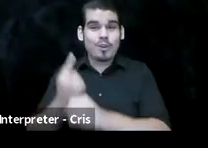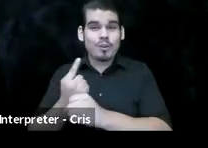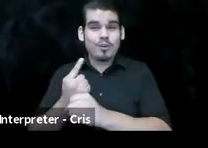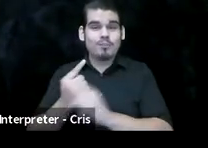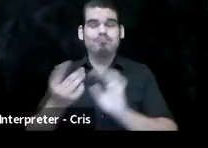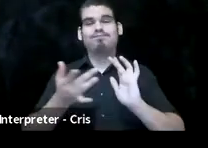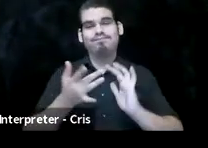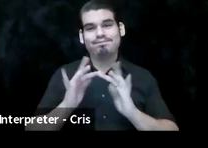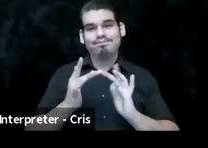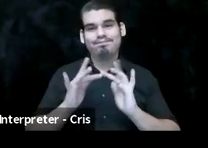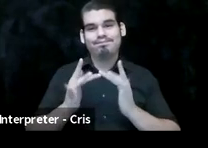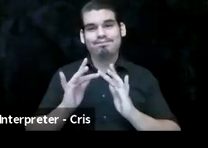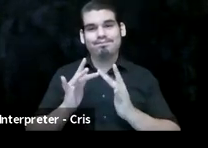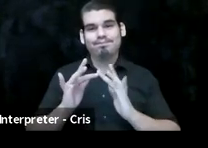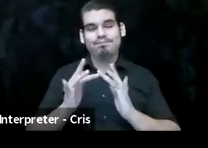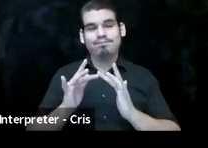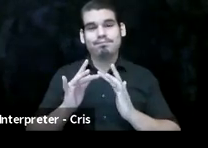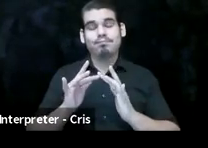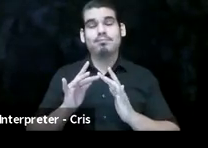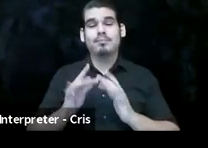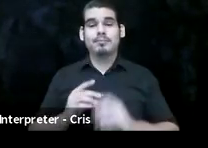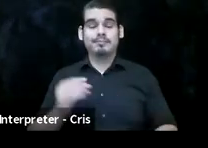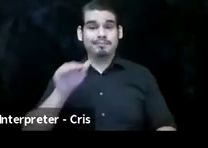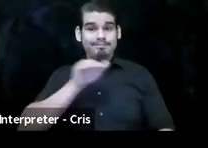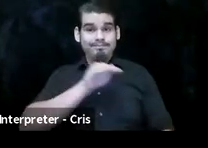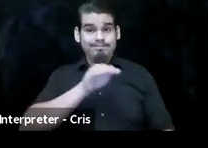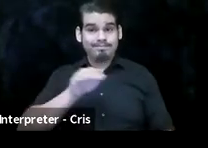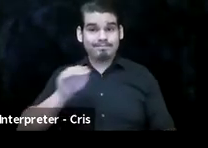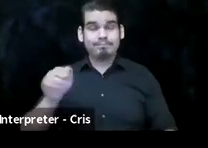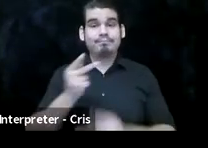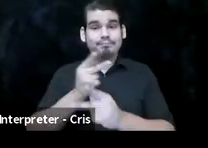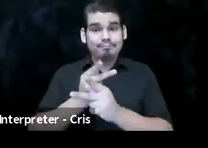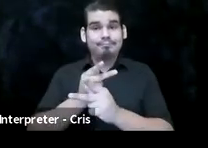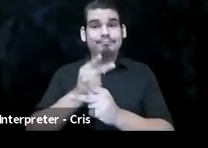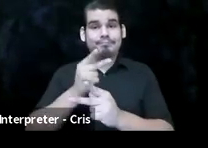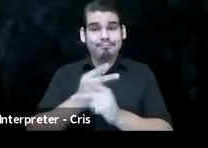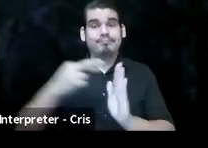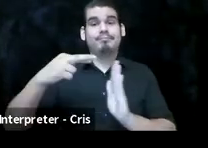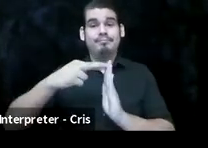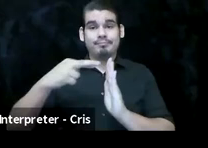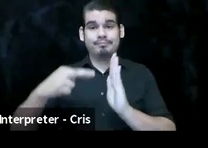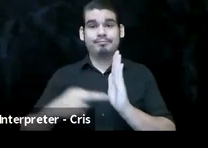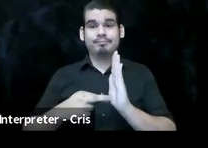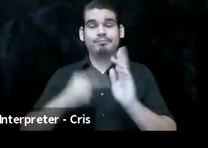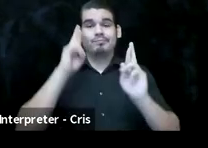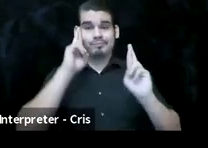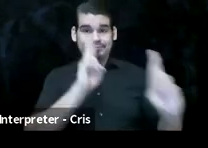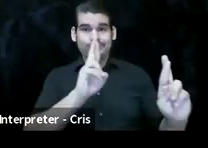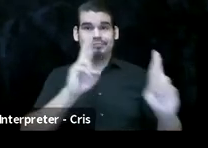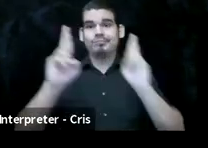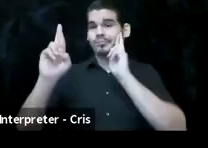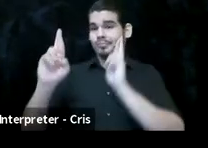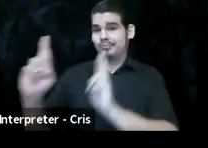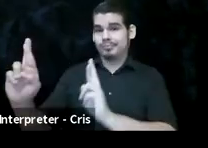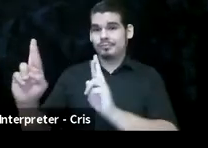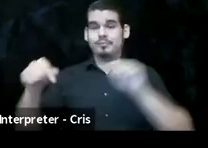Gerardo Chavez, RAD IX: But please make sure that we're using etiquette just as if we were in person, we have to remind ourselves that this is a professional setting So these are.